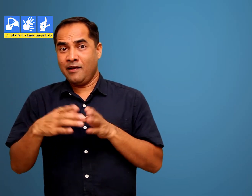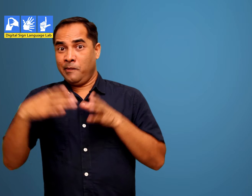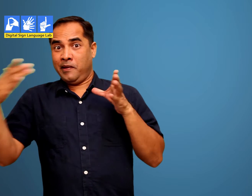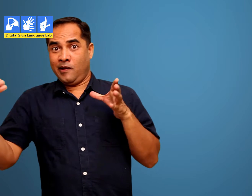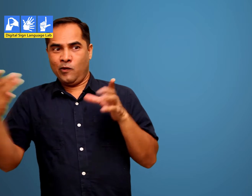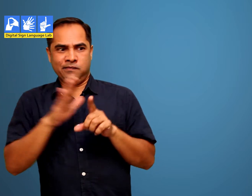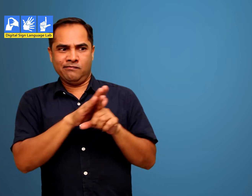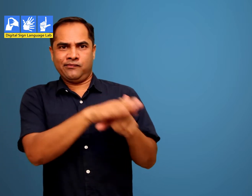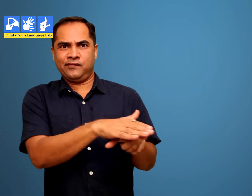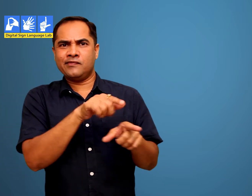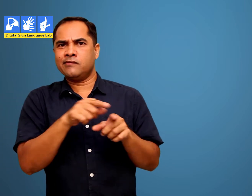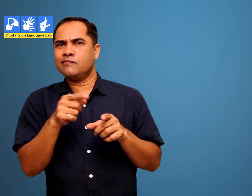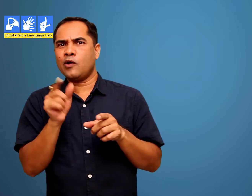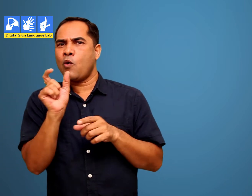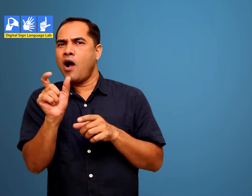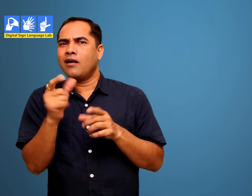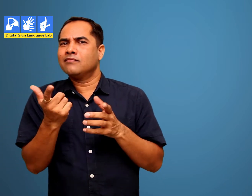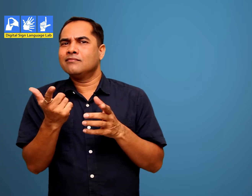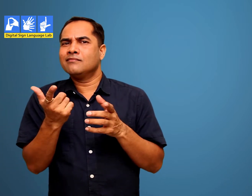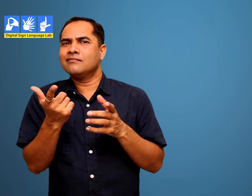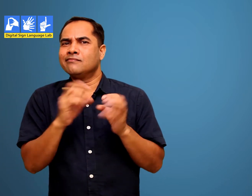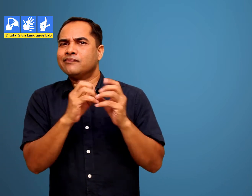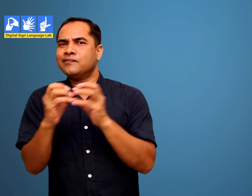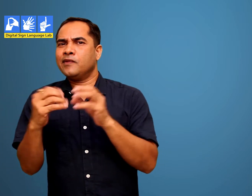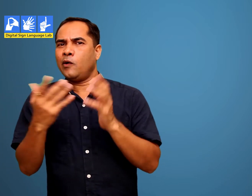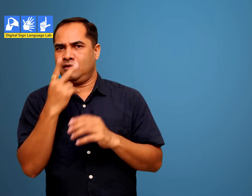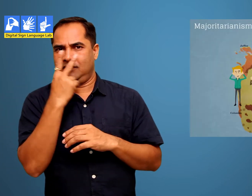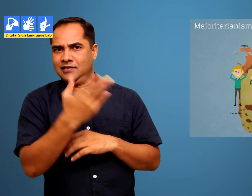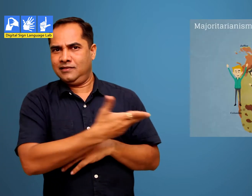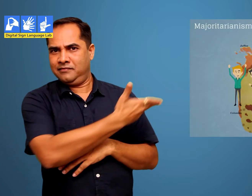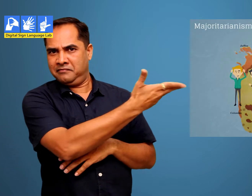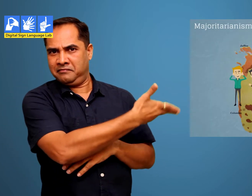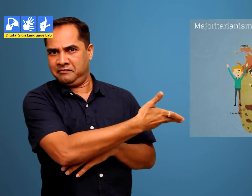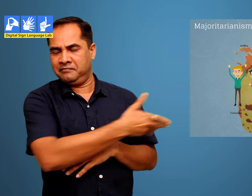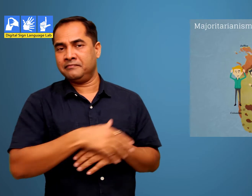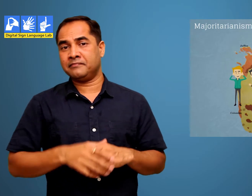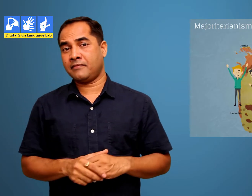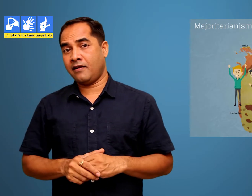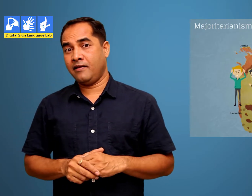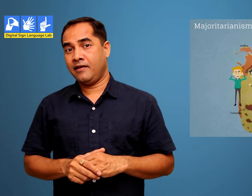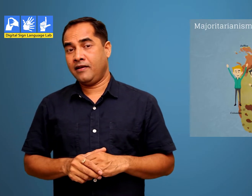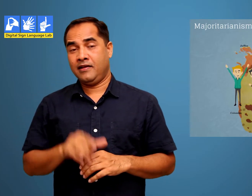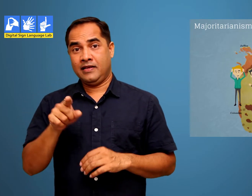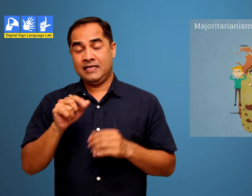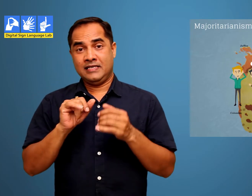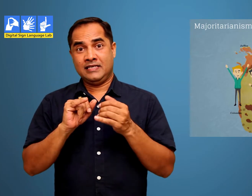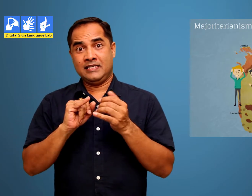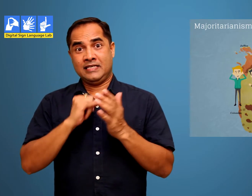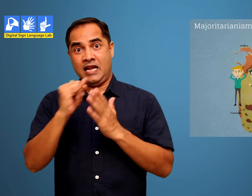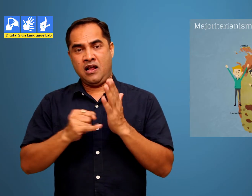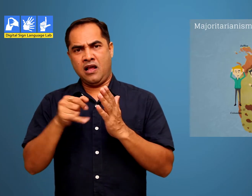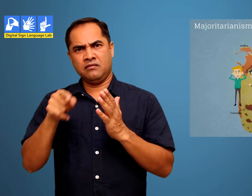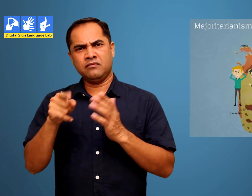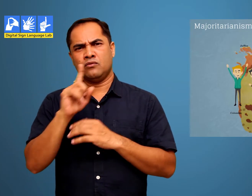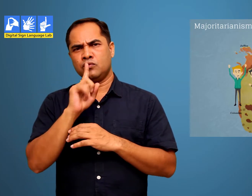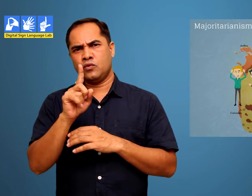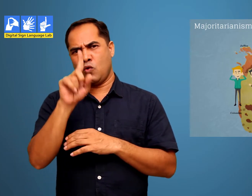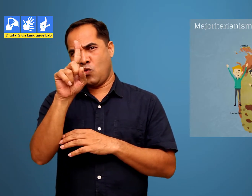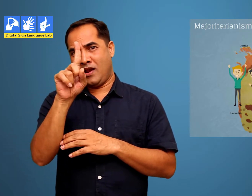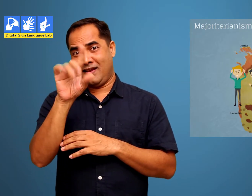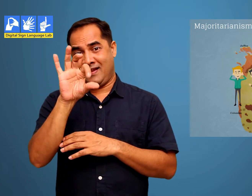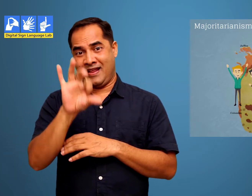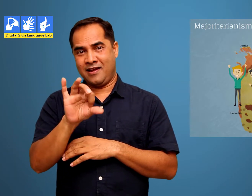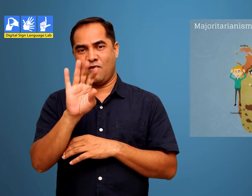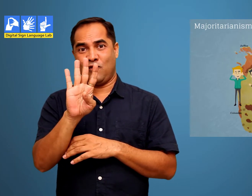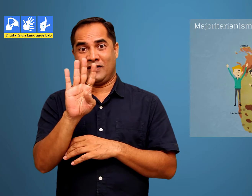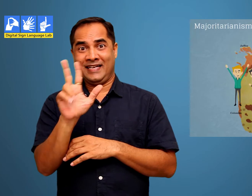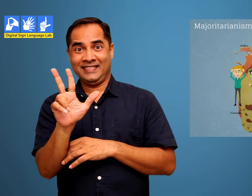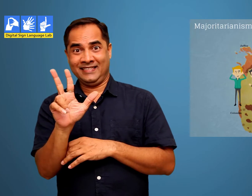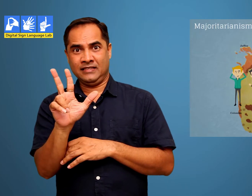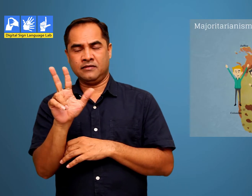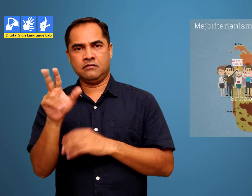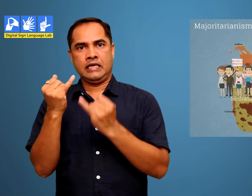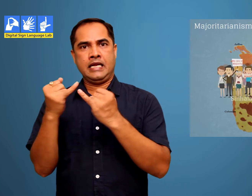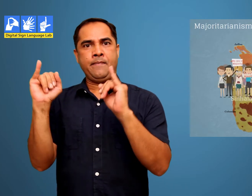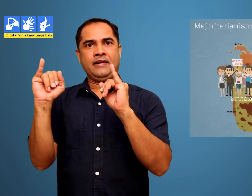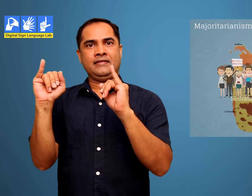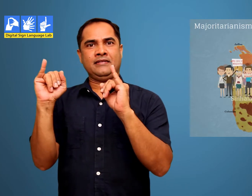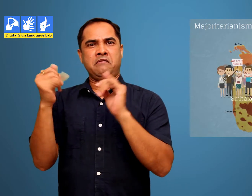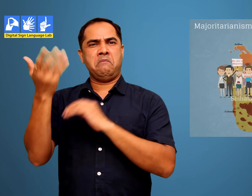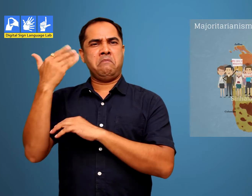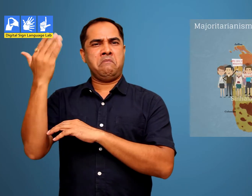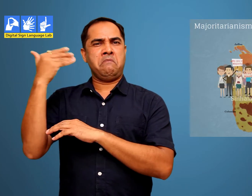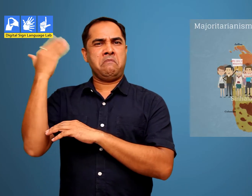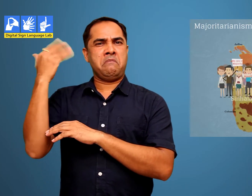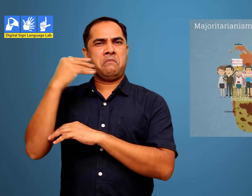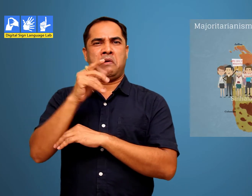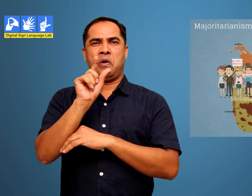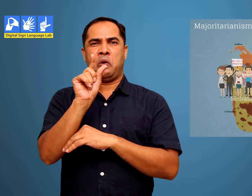called majoritarianism. Sri Lanka got its independence in 1948. Before it was under